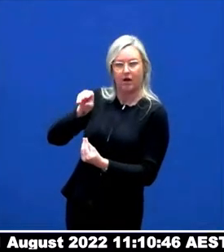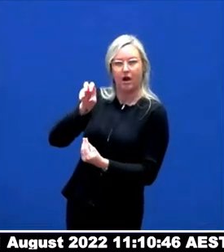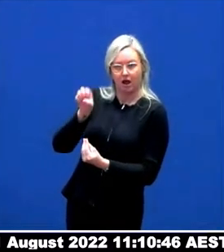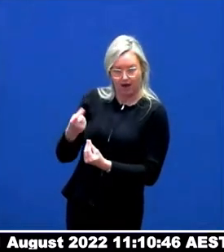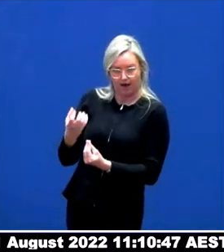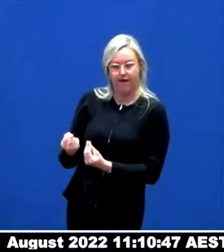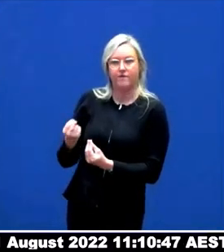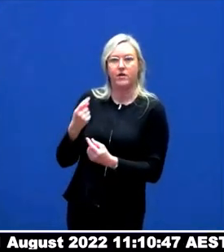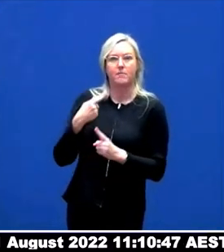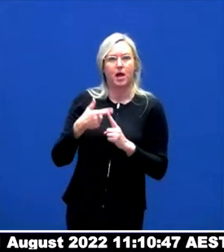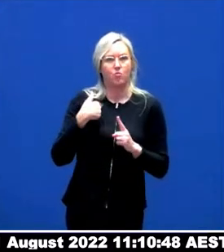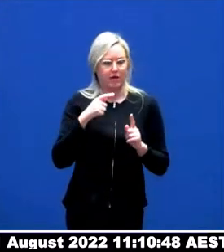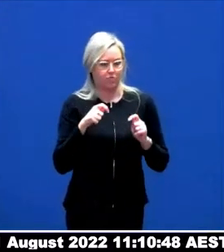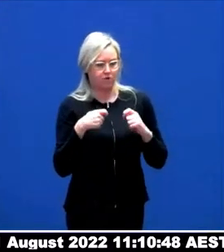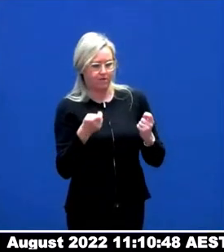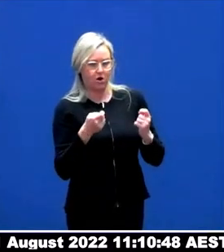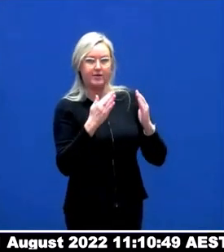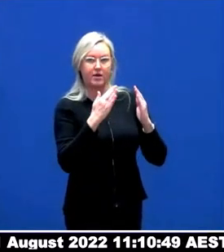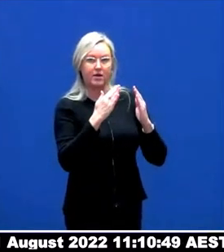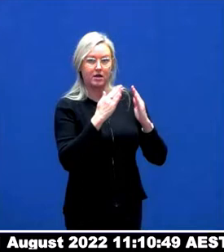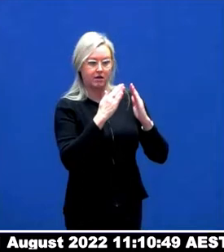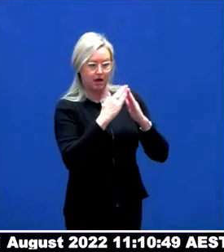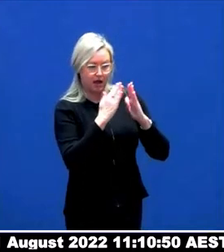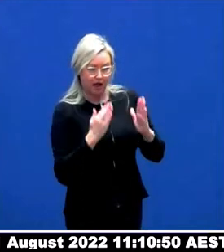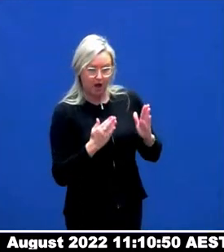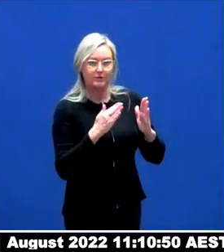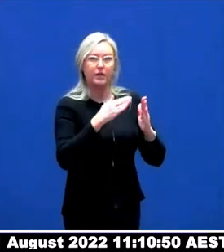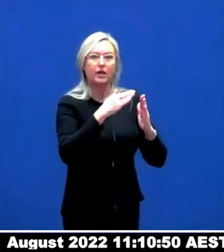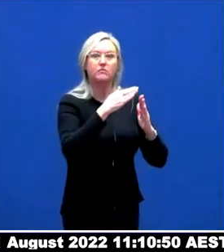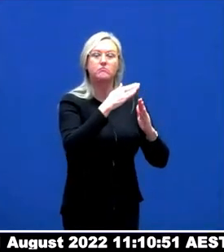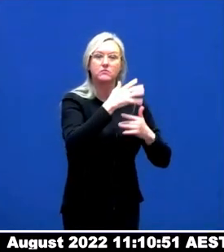social and community housing remains the responsibility of the states and territories.